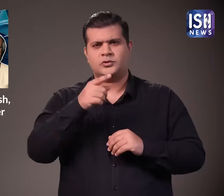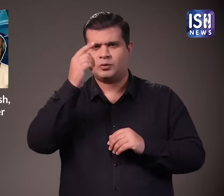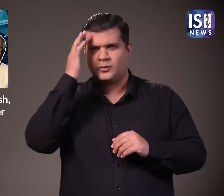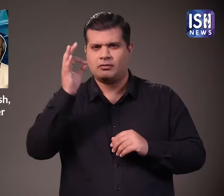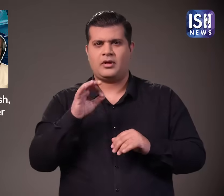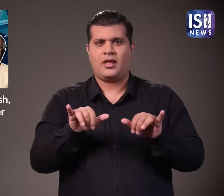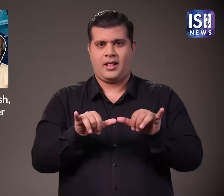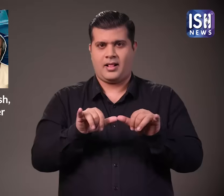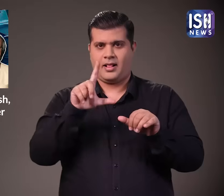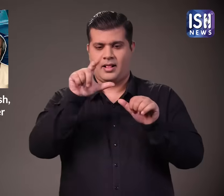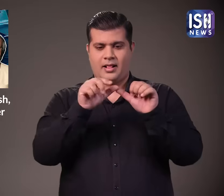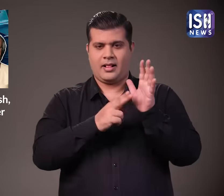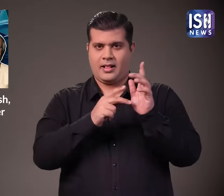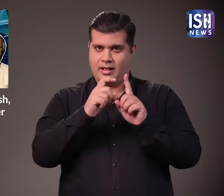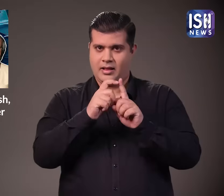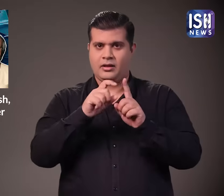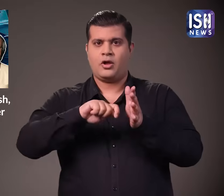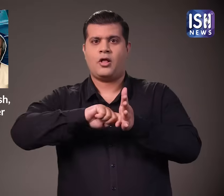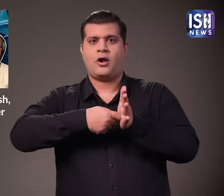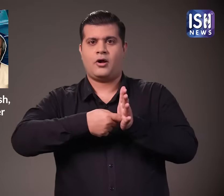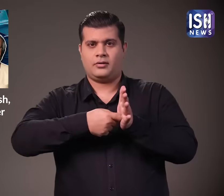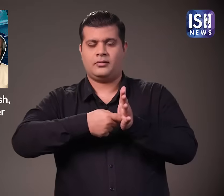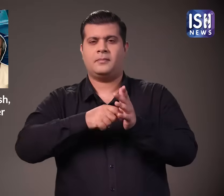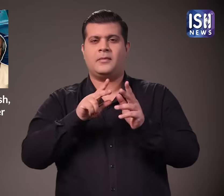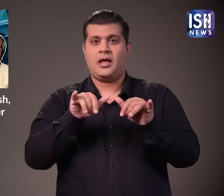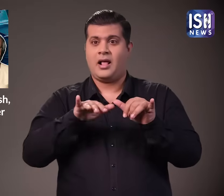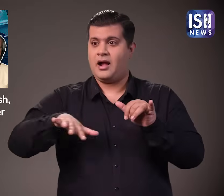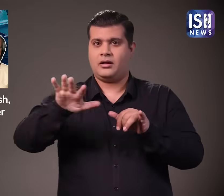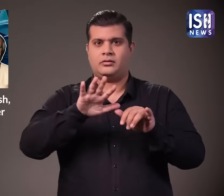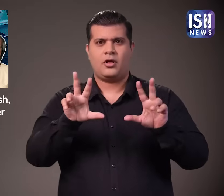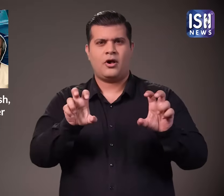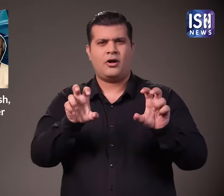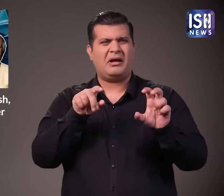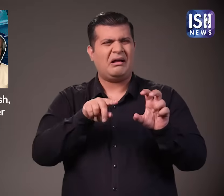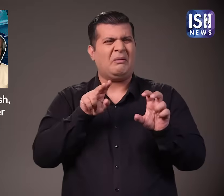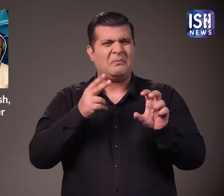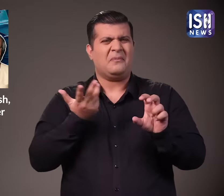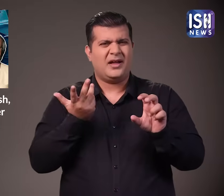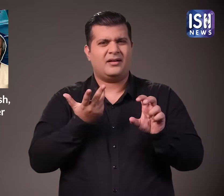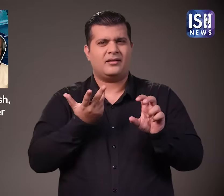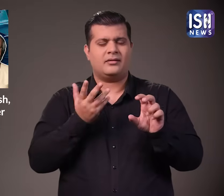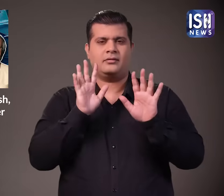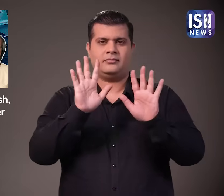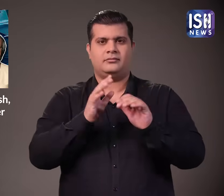You all would have heard about the word 'landlocked'. What does this mean?